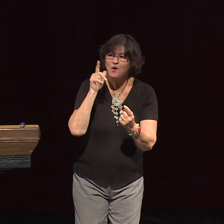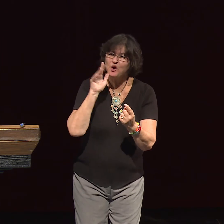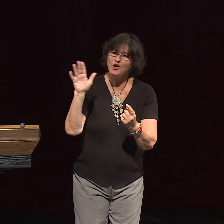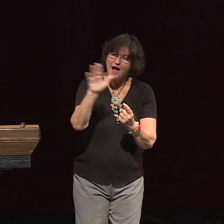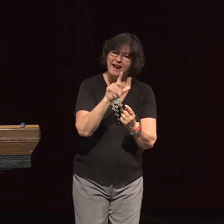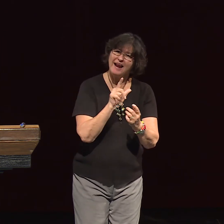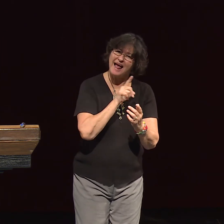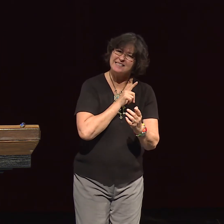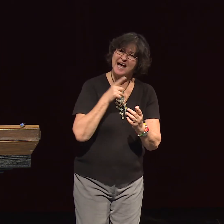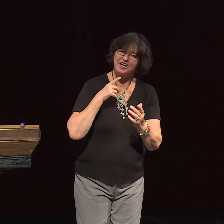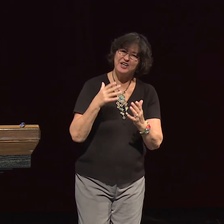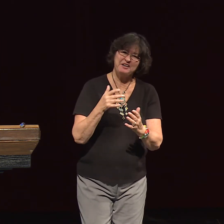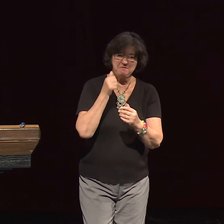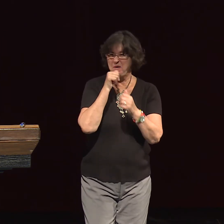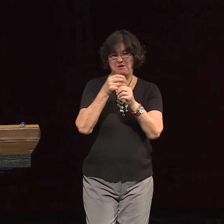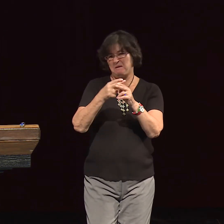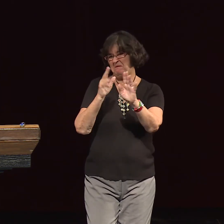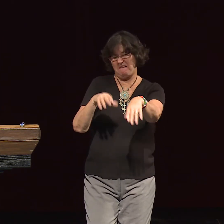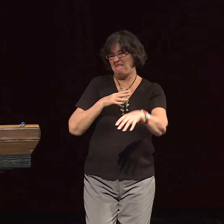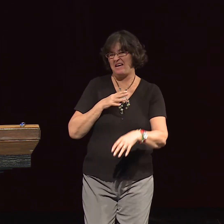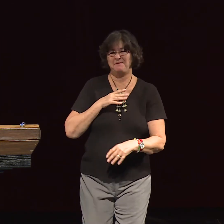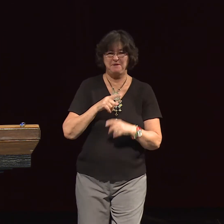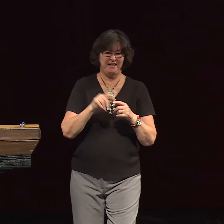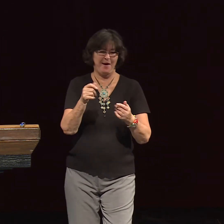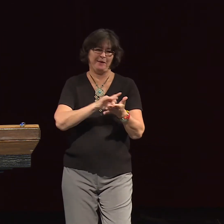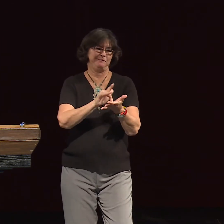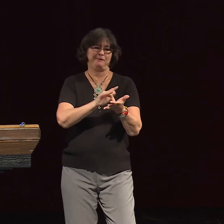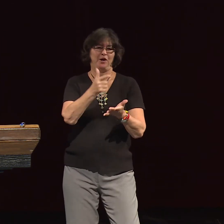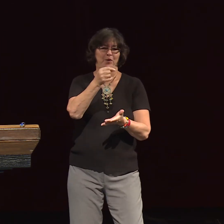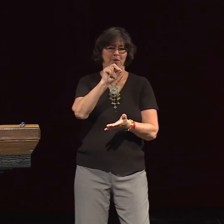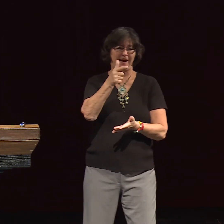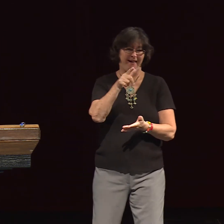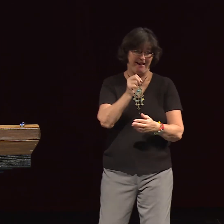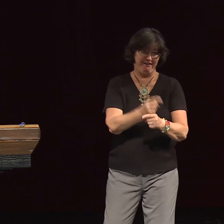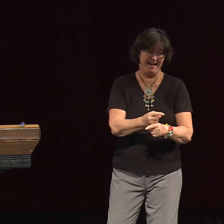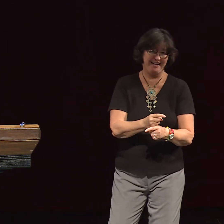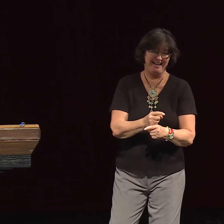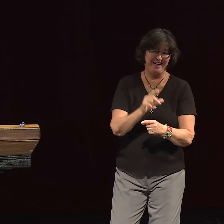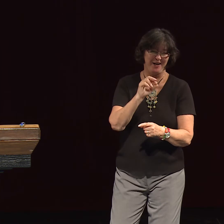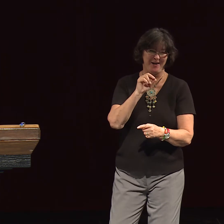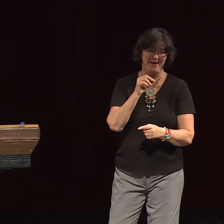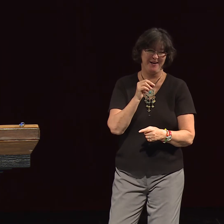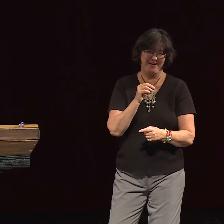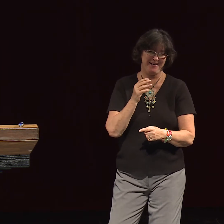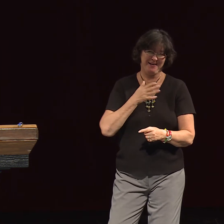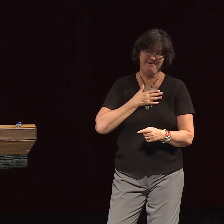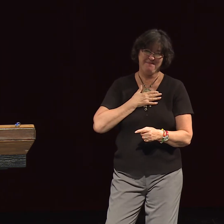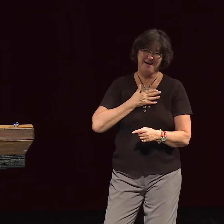OK. So you need to know who your legislators are. But you can Google it.